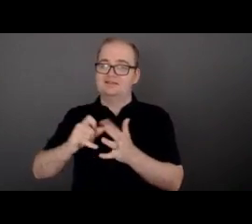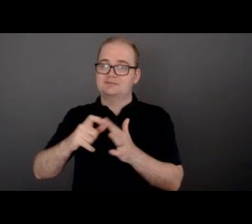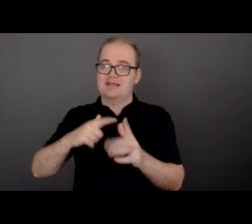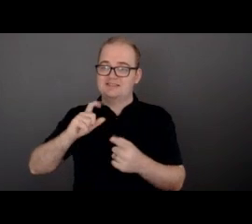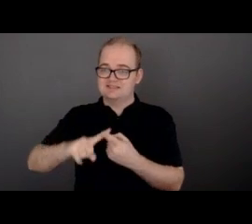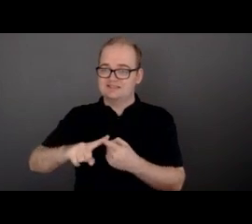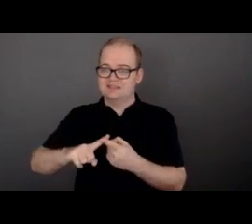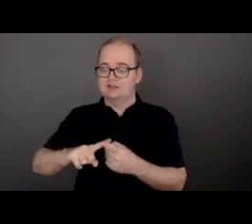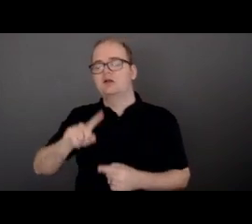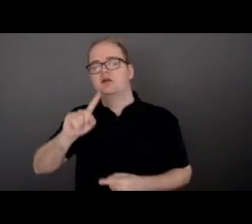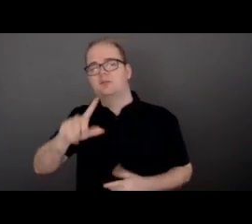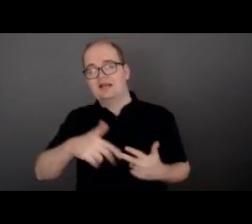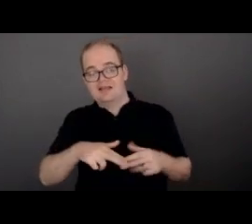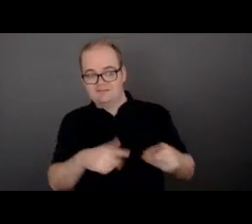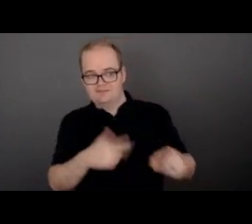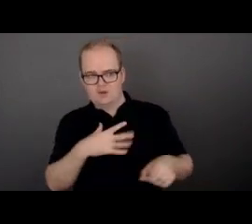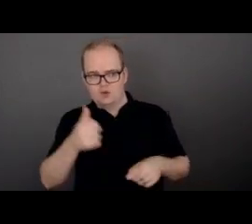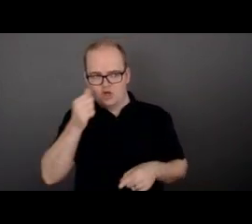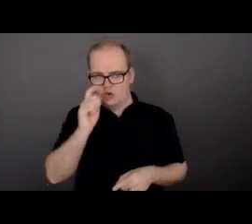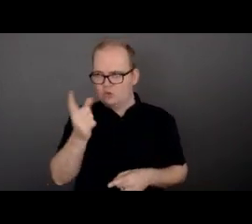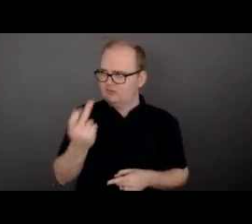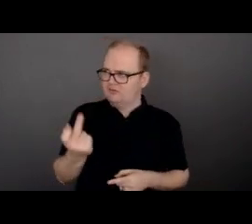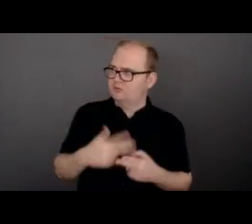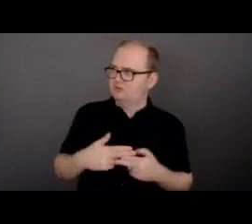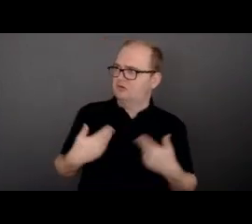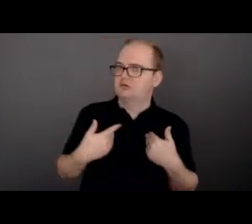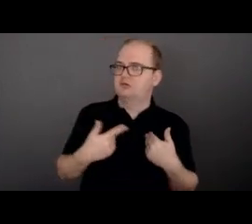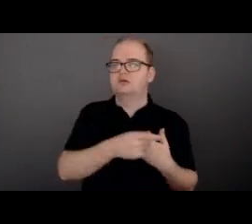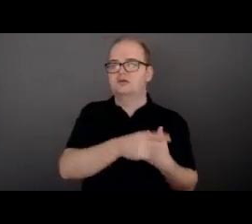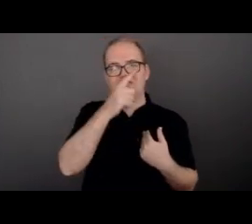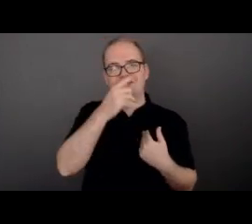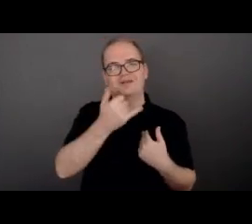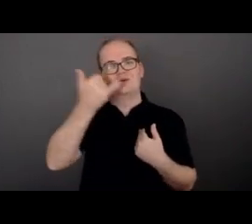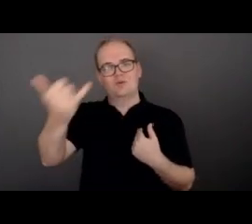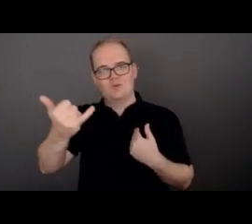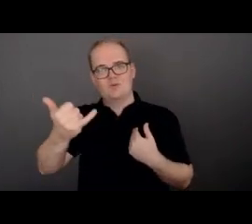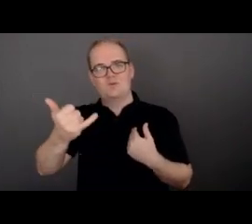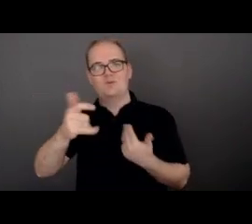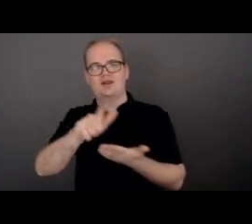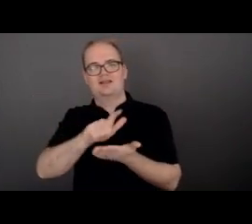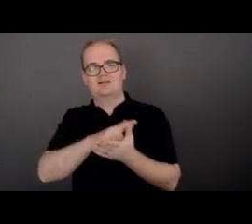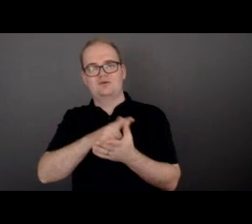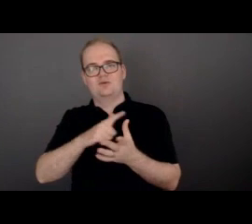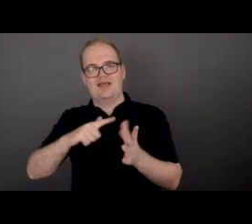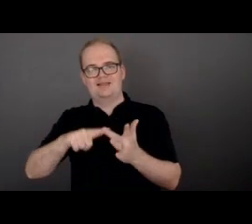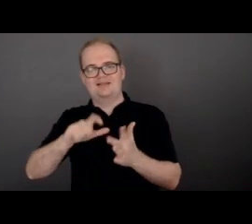welcome to call Legal Aid Queensland themselves if they have got concerns.